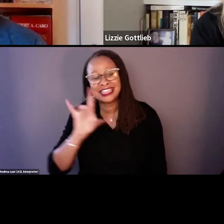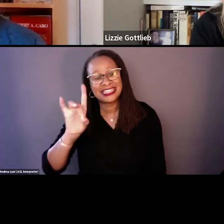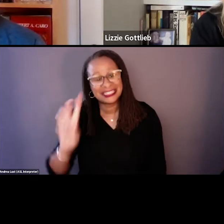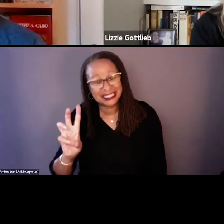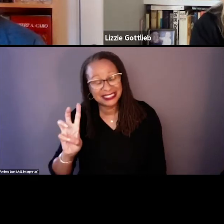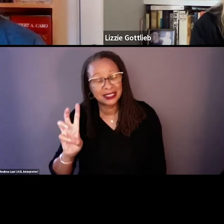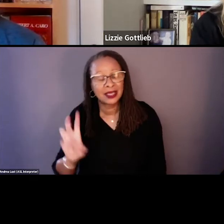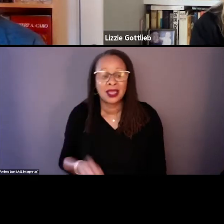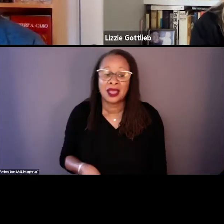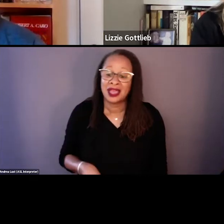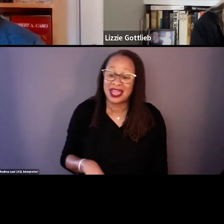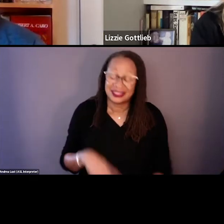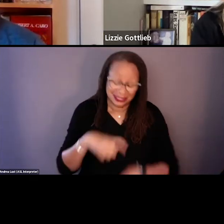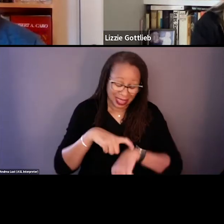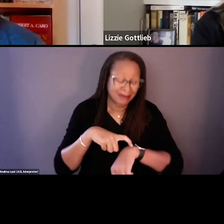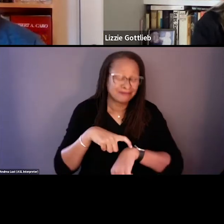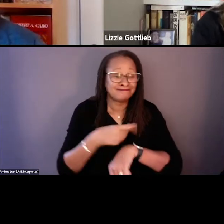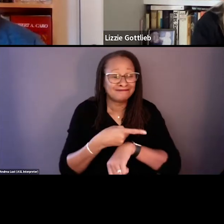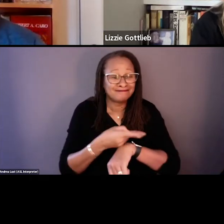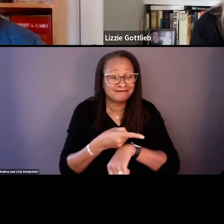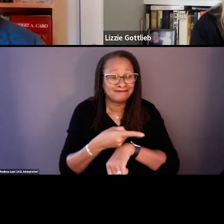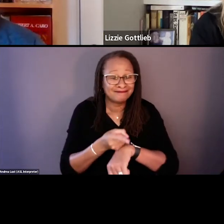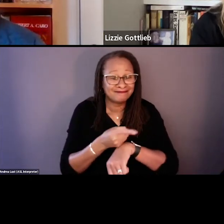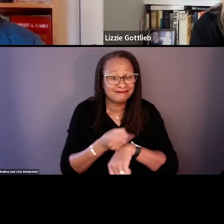and the clock is ticking for them to finish their work.